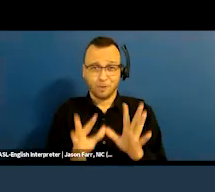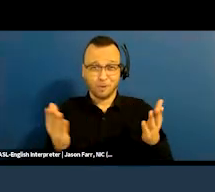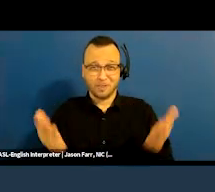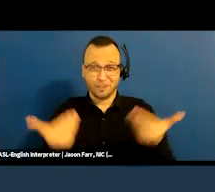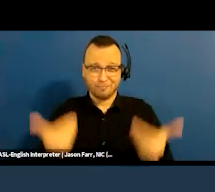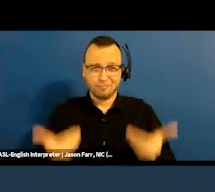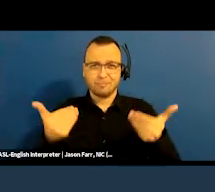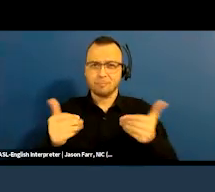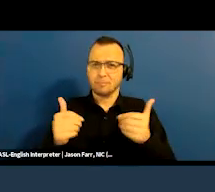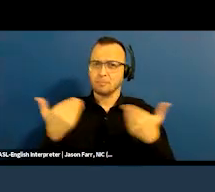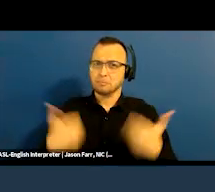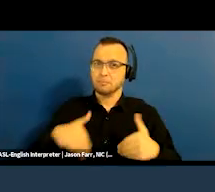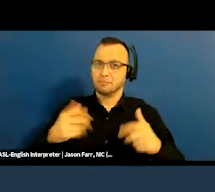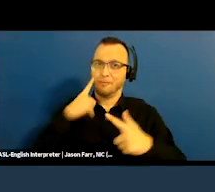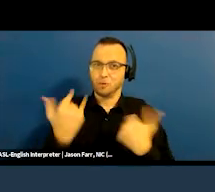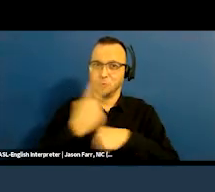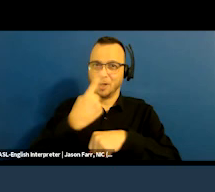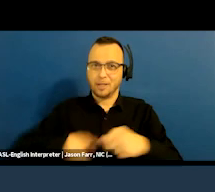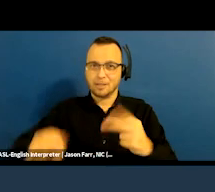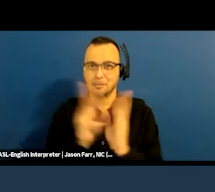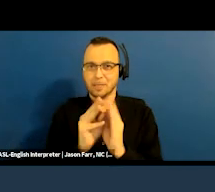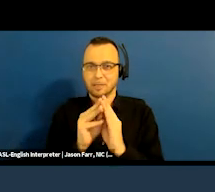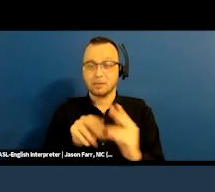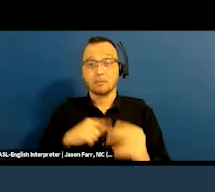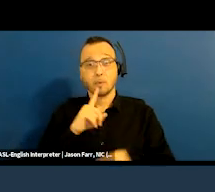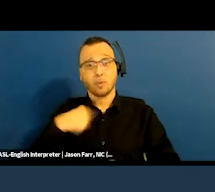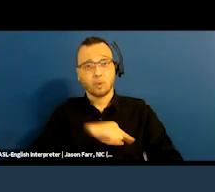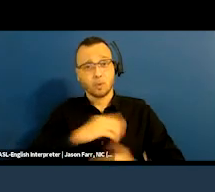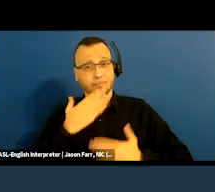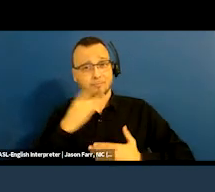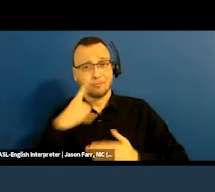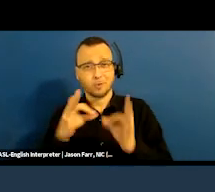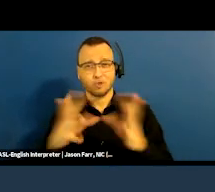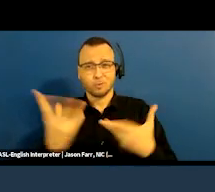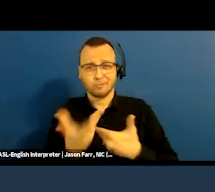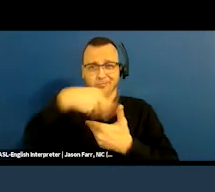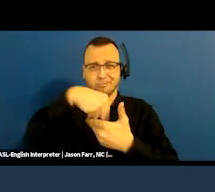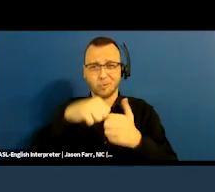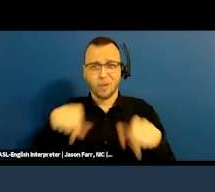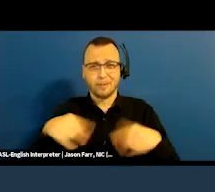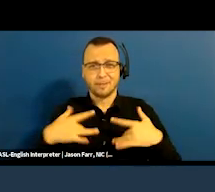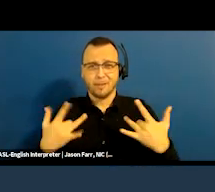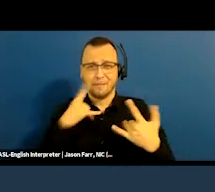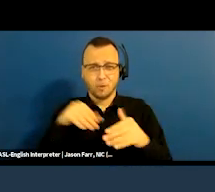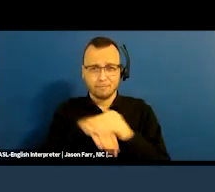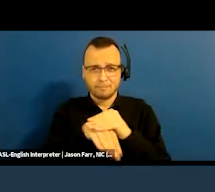But the views represented today on the webinar don't necessarily represent SAMHSA or HHS. Next slide.